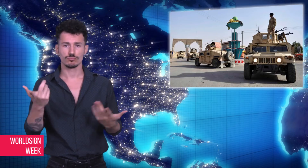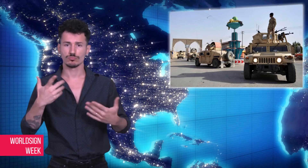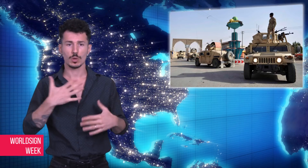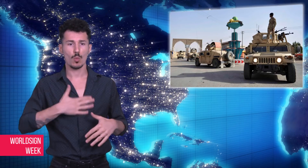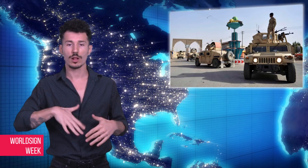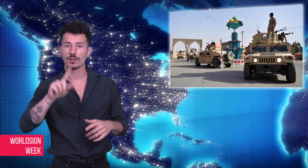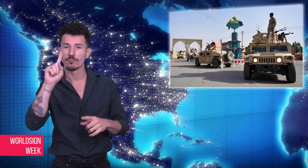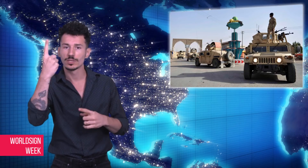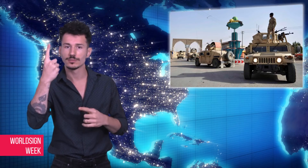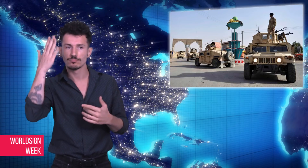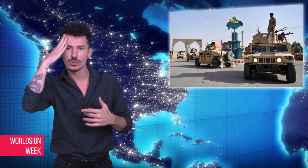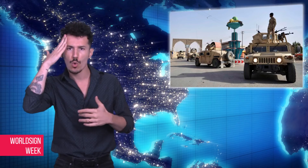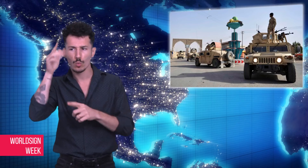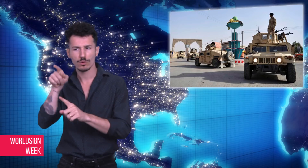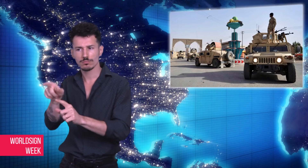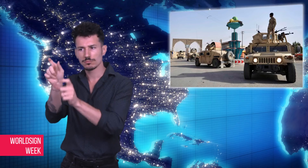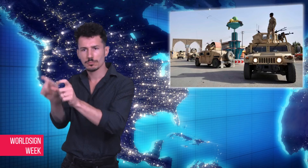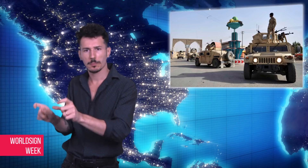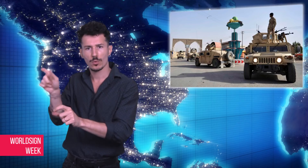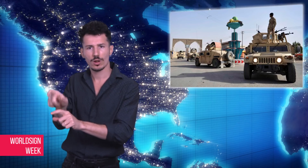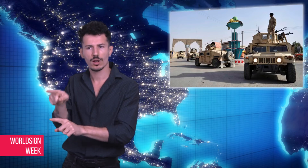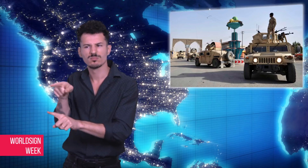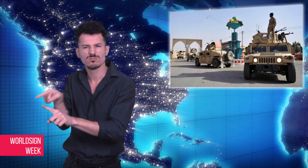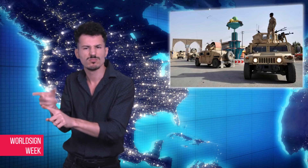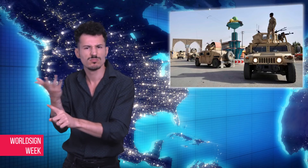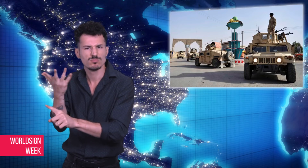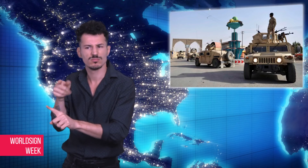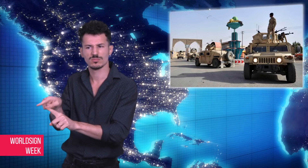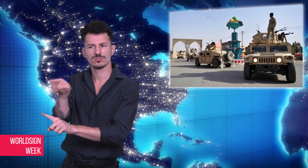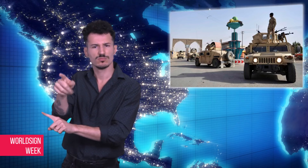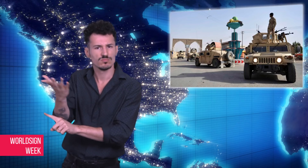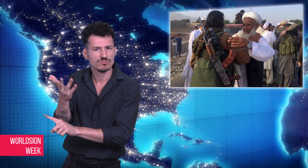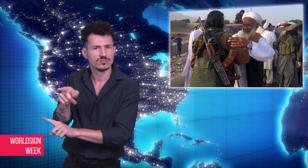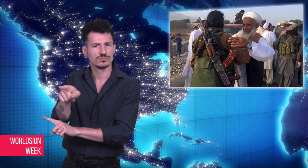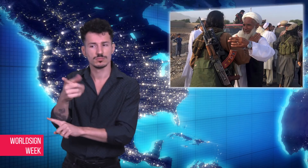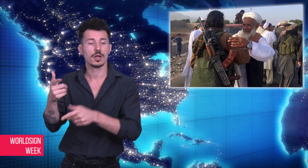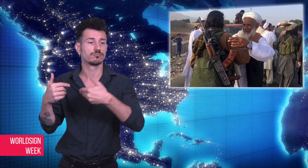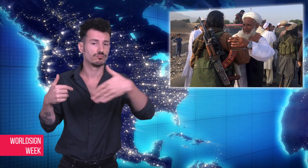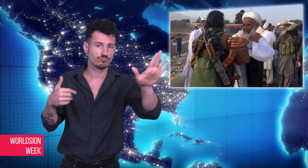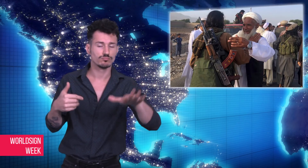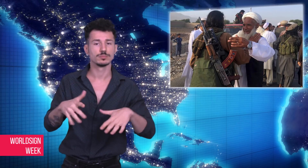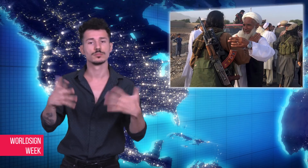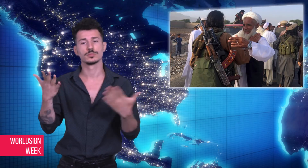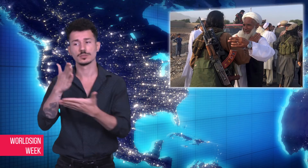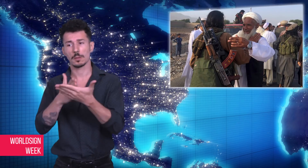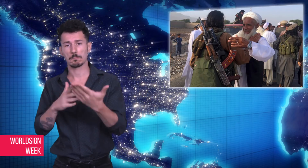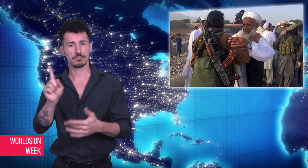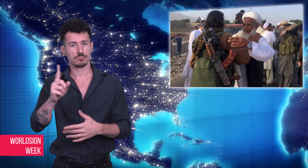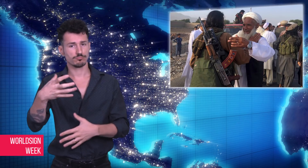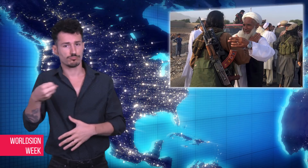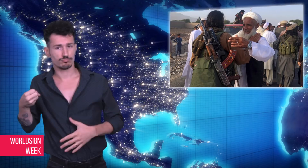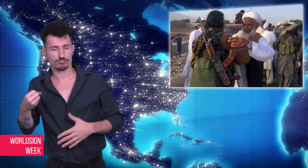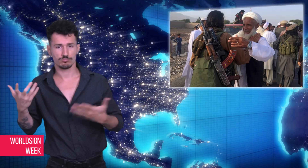the Taliban fighters have released a statement “saying they planned to free